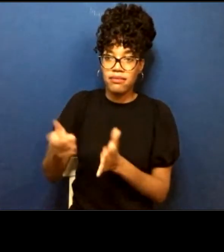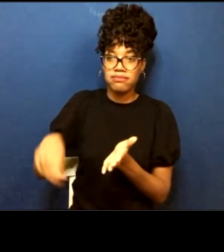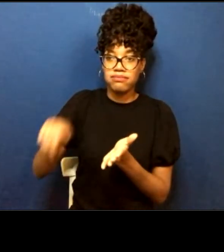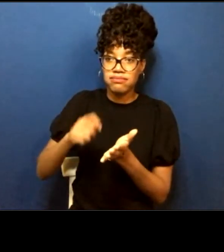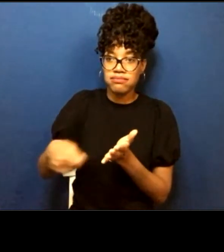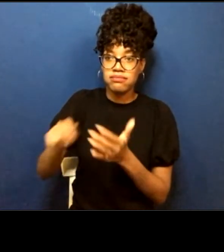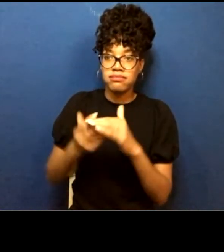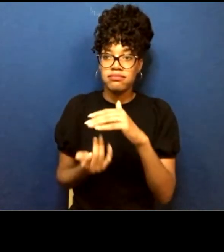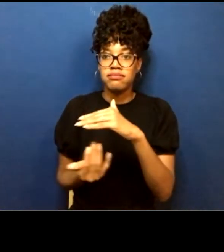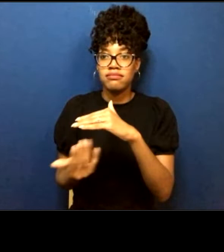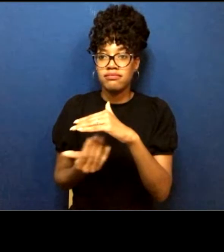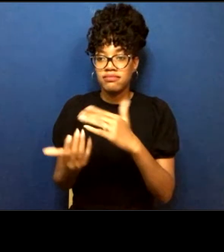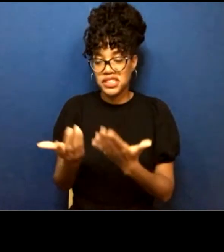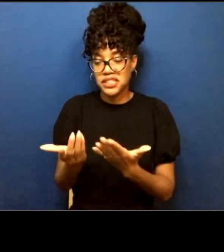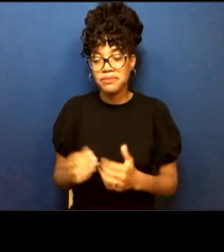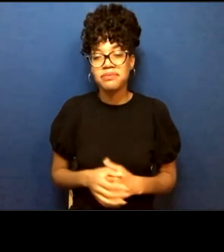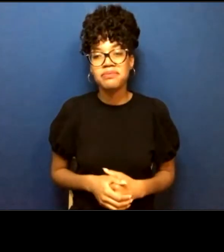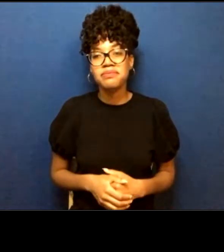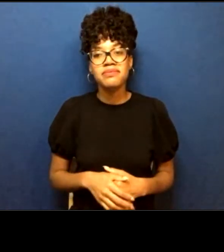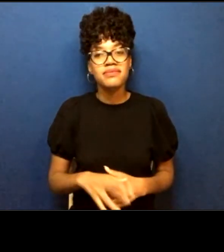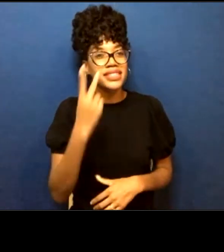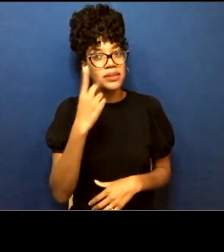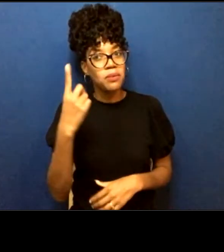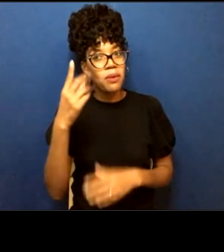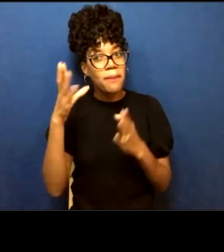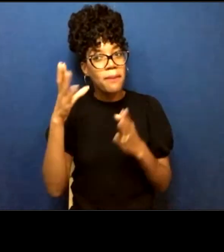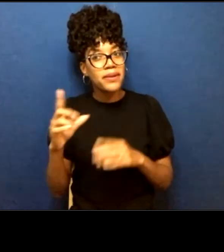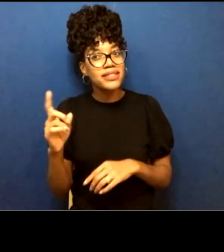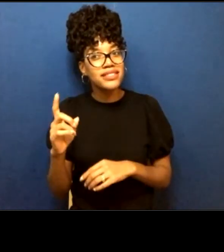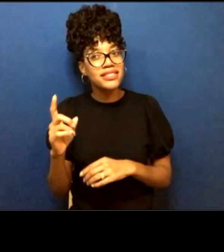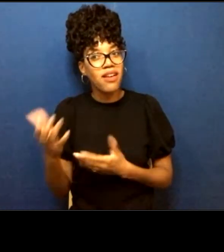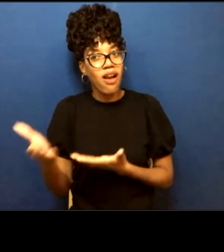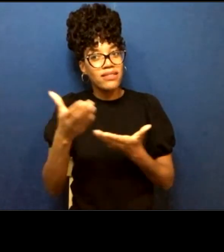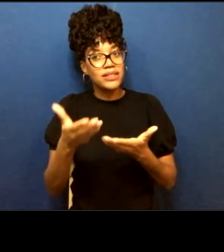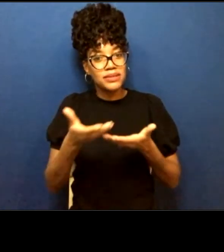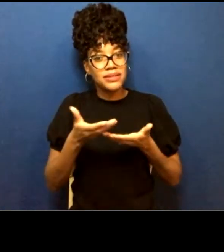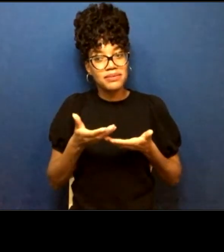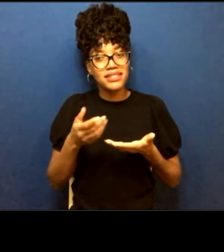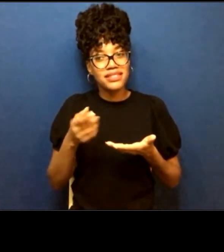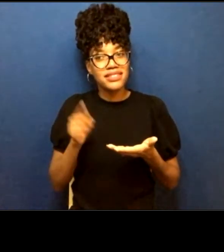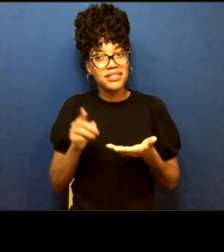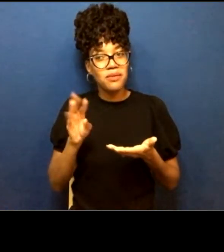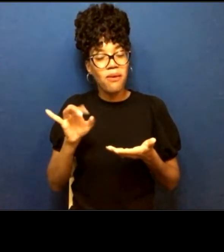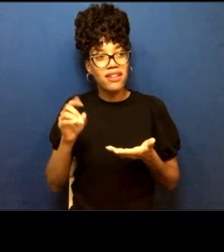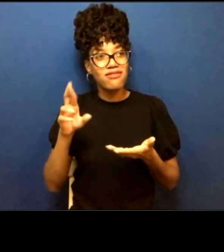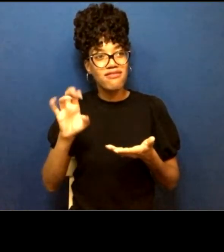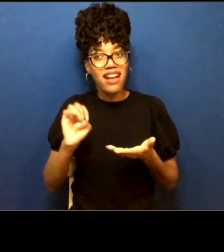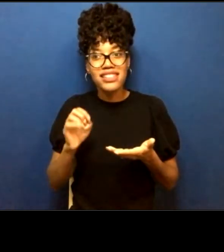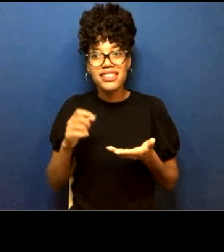Excellent, well I see that one of my friends on the webinar is offering to bring me some wild rice. So I'm definitely going to try it and I encourage everybody